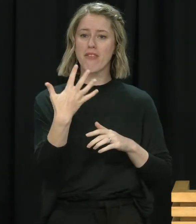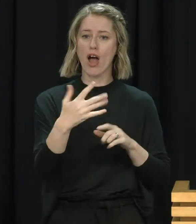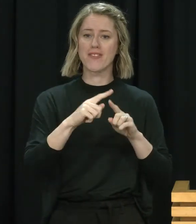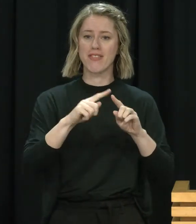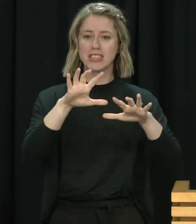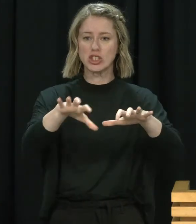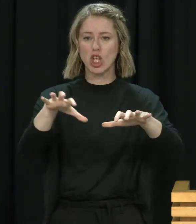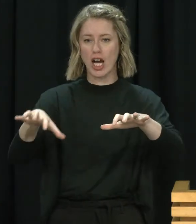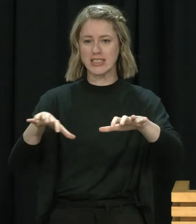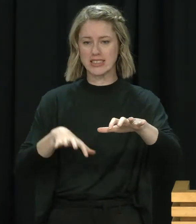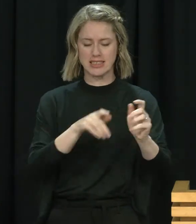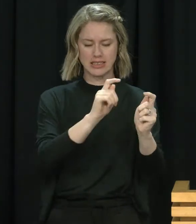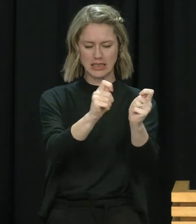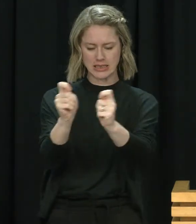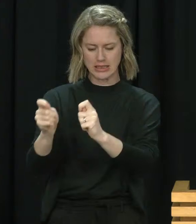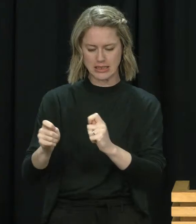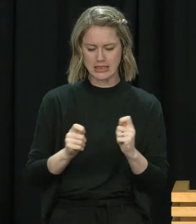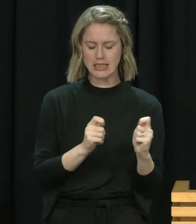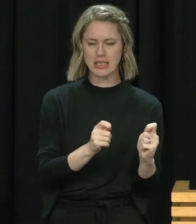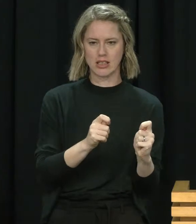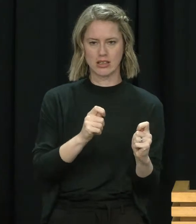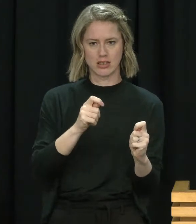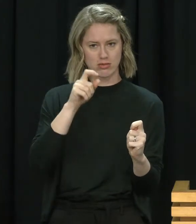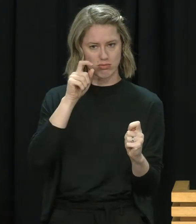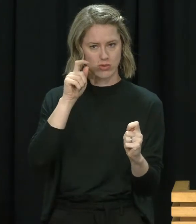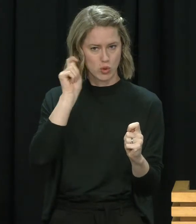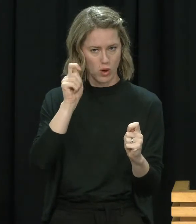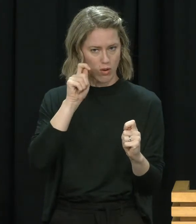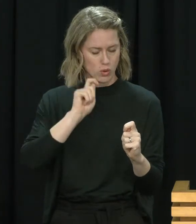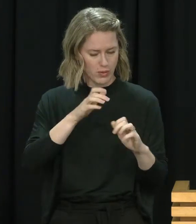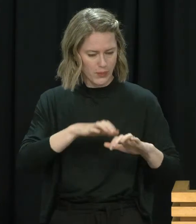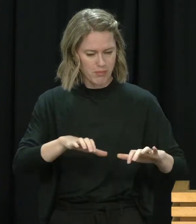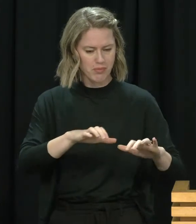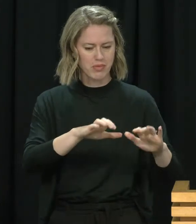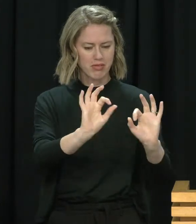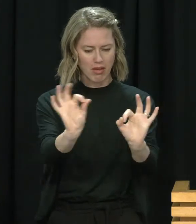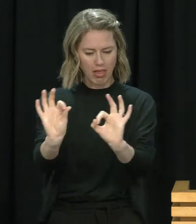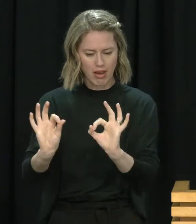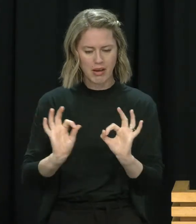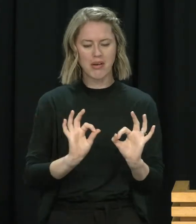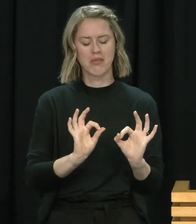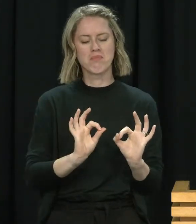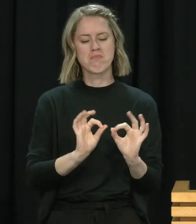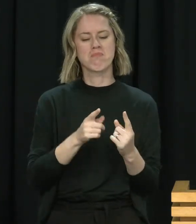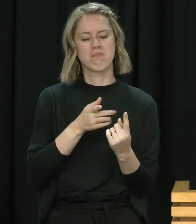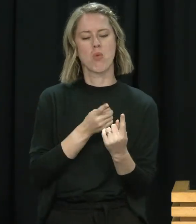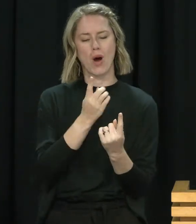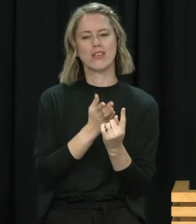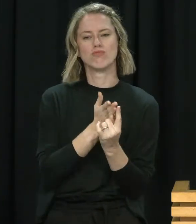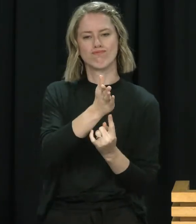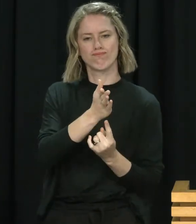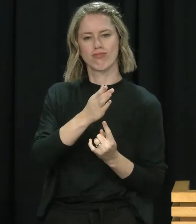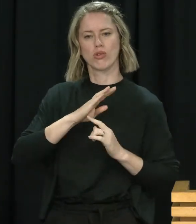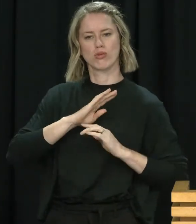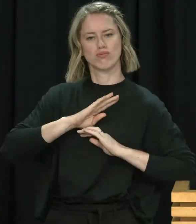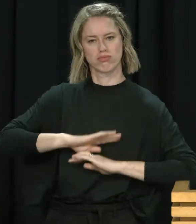hasn't been raining every day in Wellington, which is good, and at five different sites around the region. So the fact